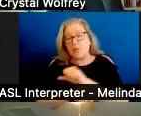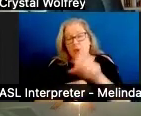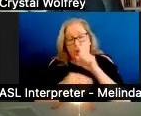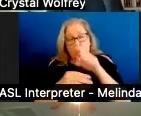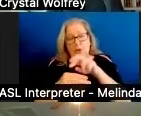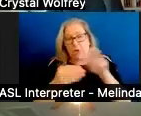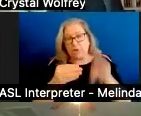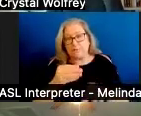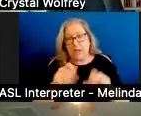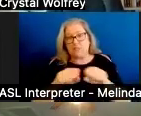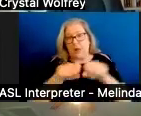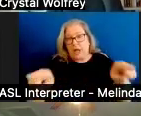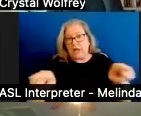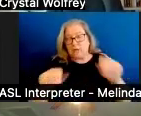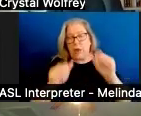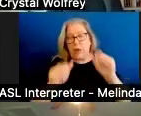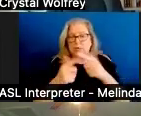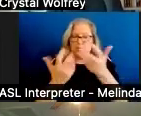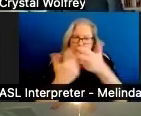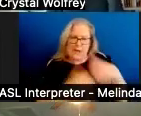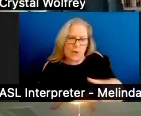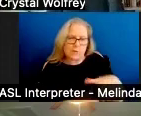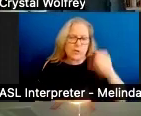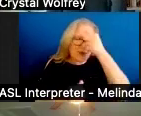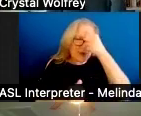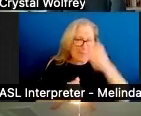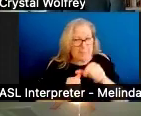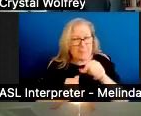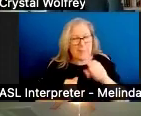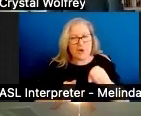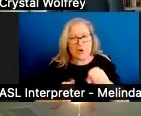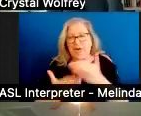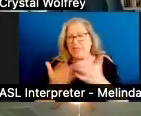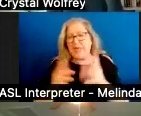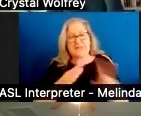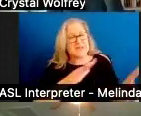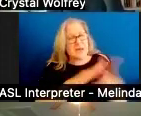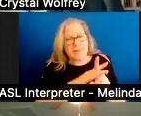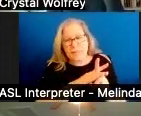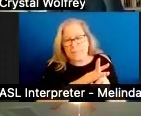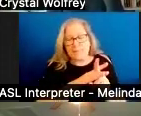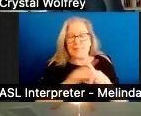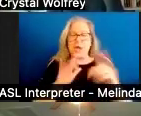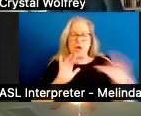so we were able to work it out. So remember, thing come up. Reach out sooner rather than later.